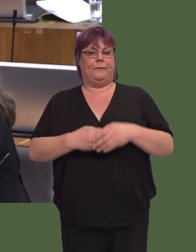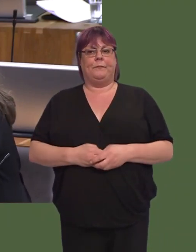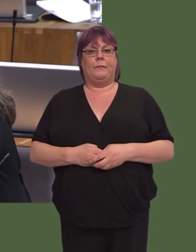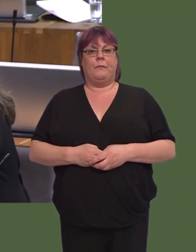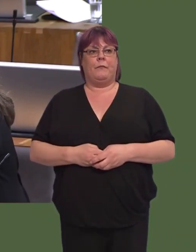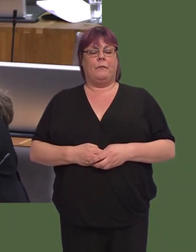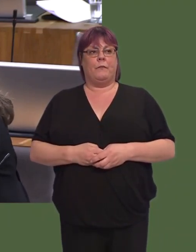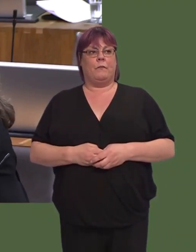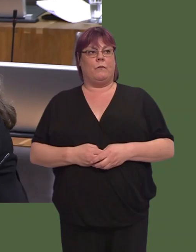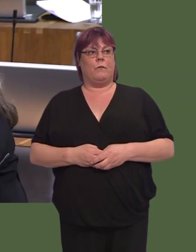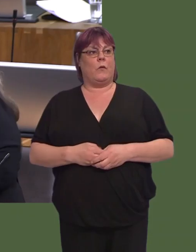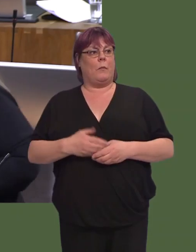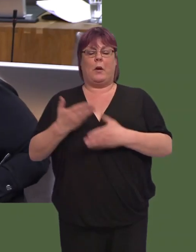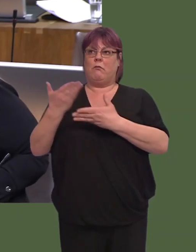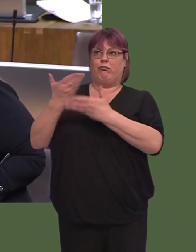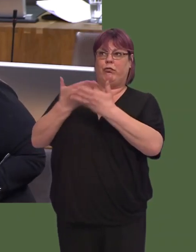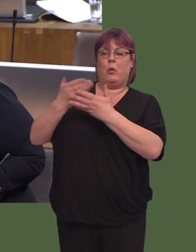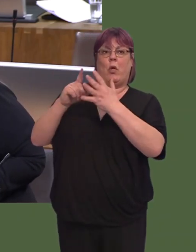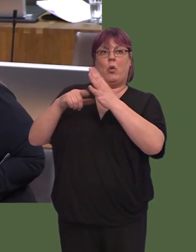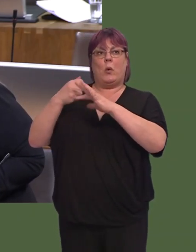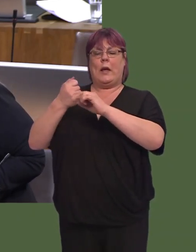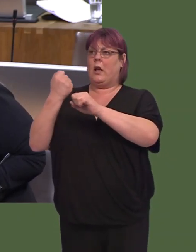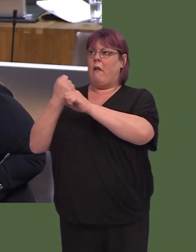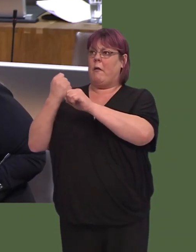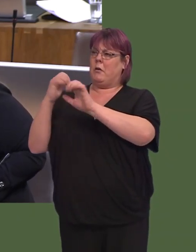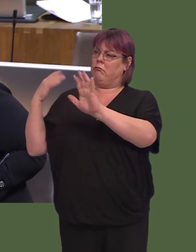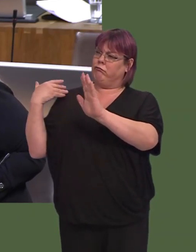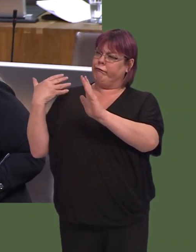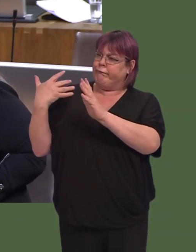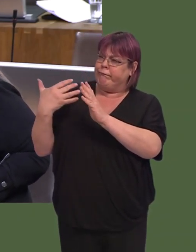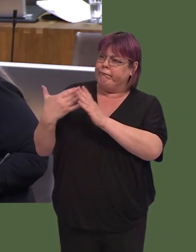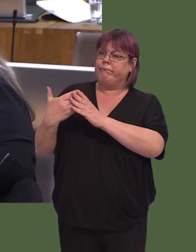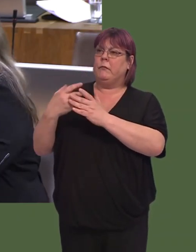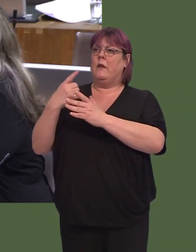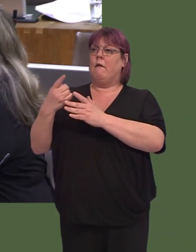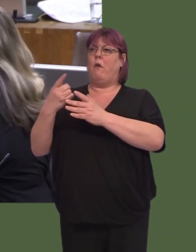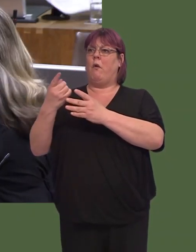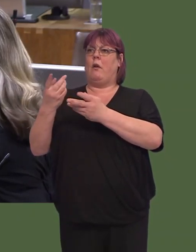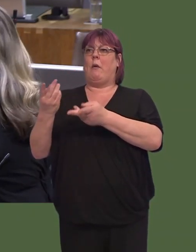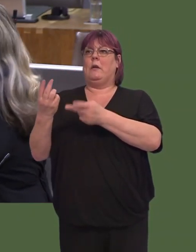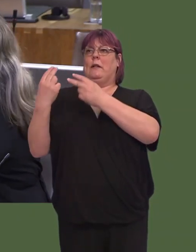negotiations with the UK Government about the respect for the devolution settlement